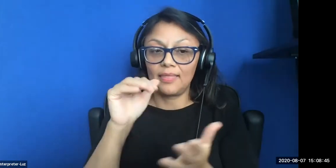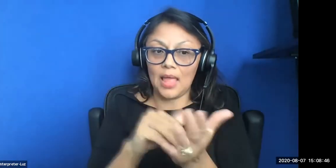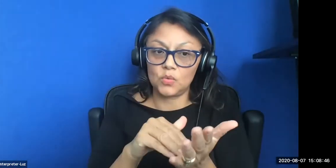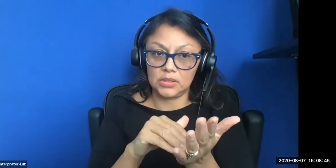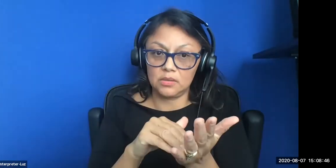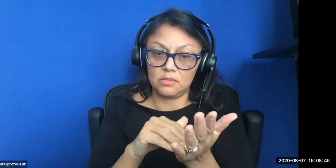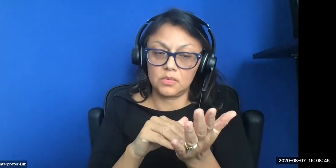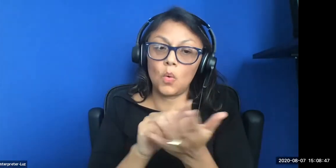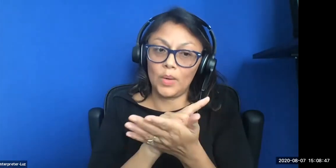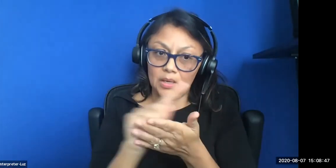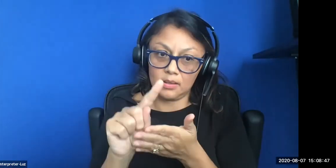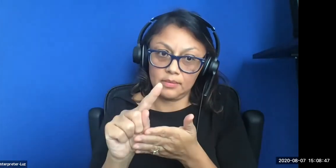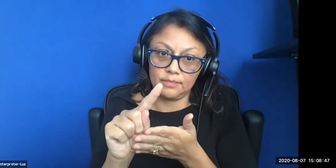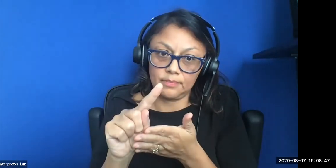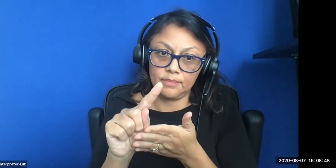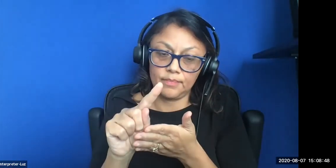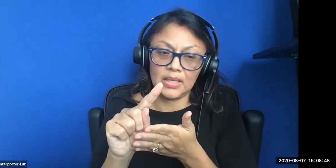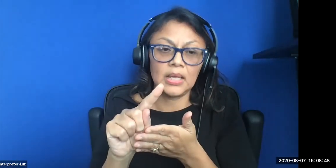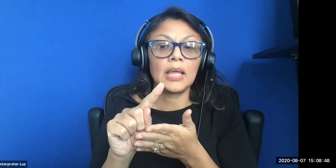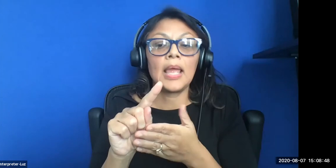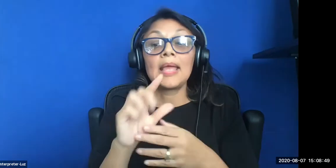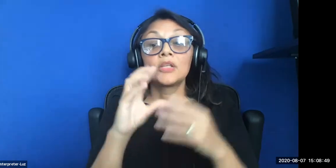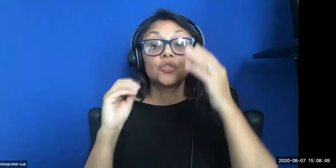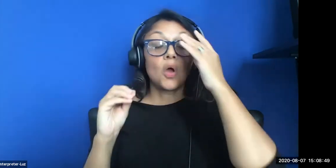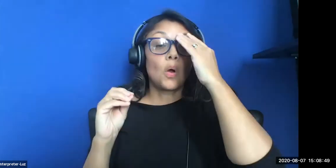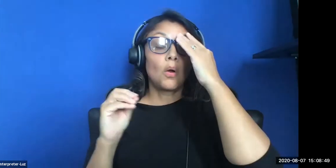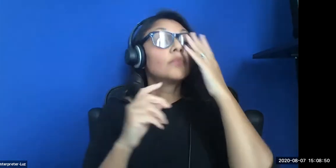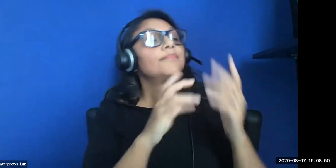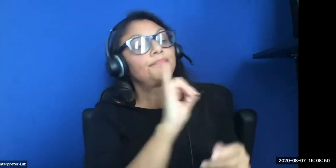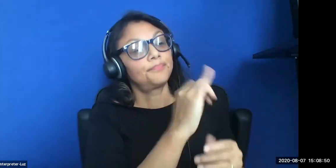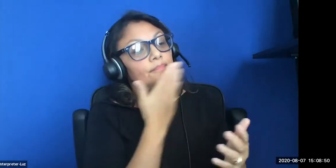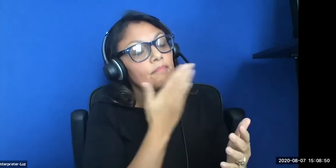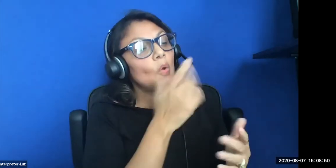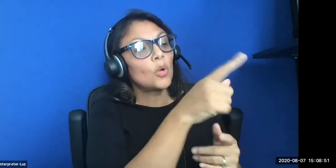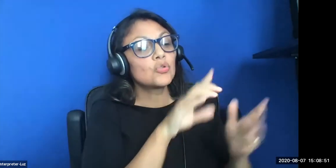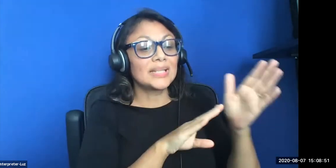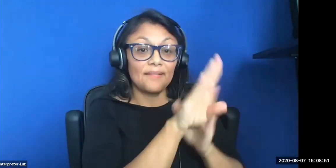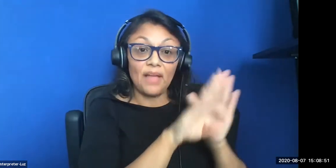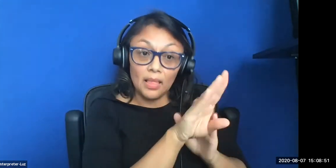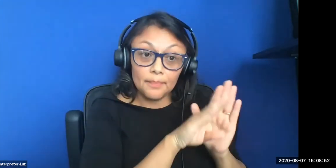Aaron Pankratz: Okay, okay. Yeah. Aaron Pankratz: Thank you. When you were talking about developing things like for the